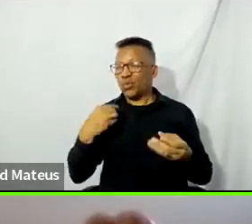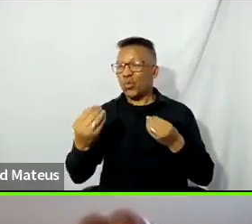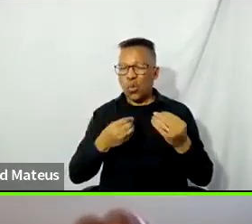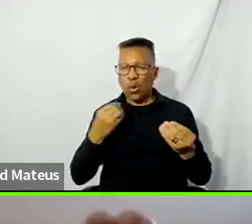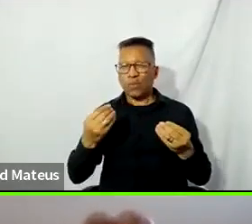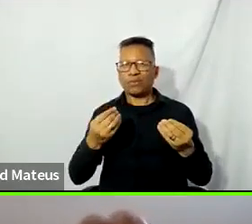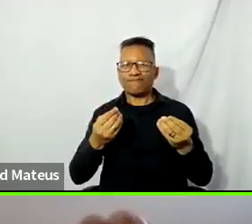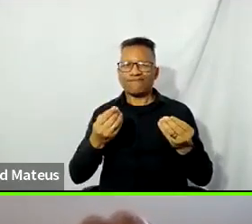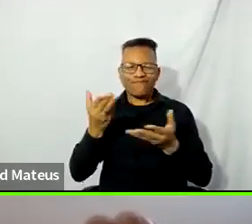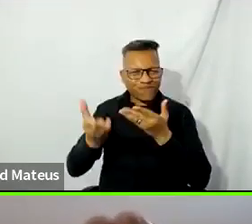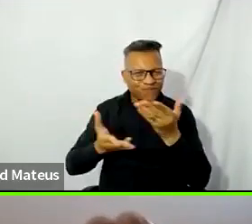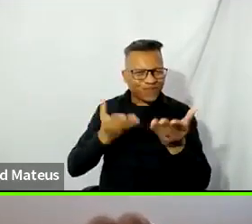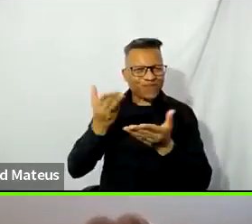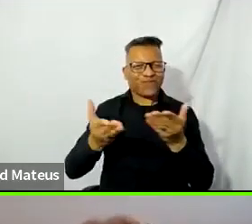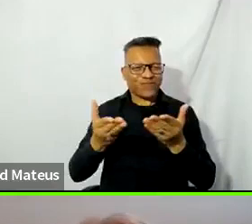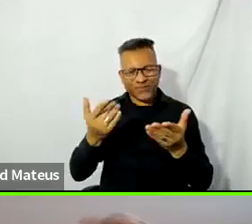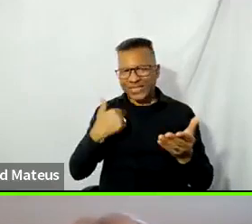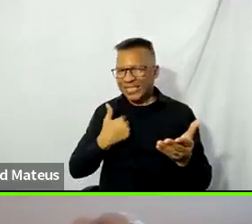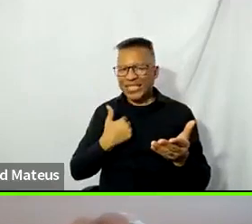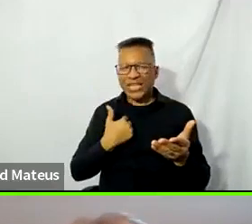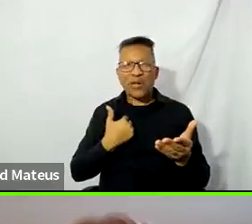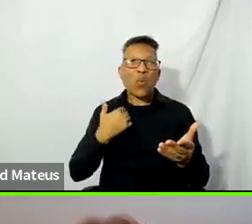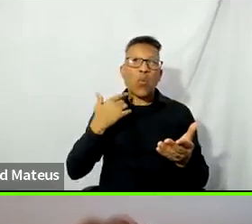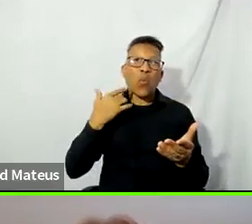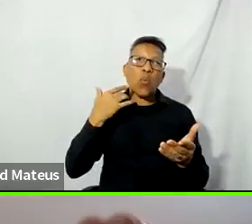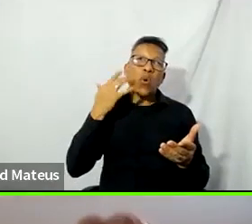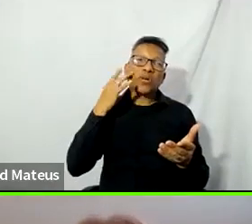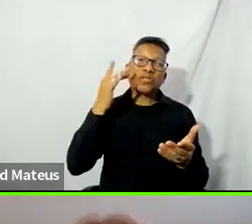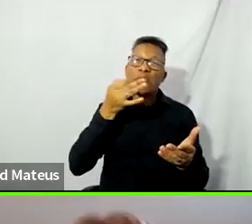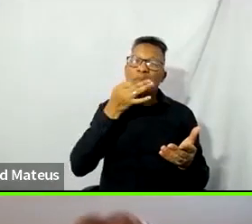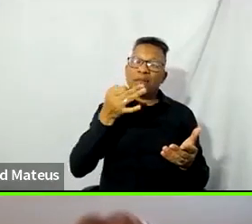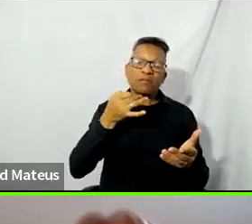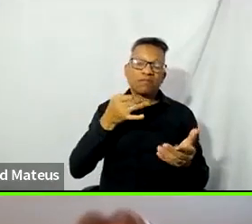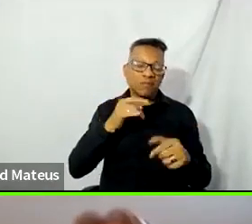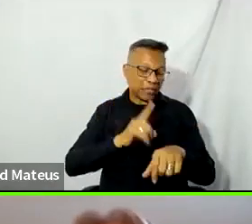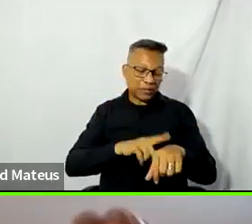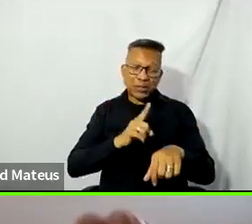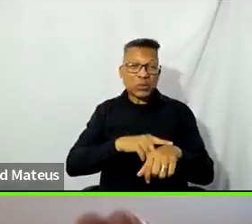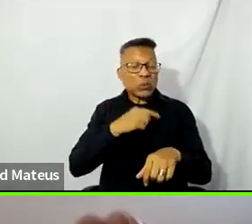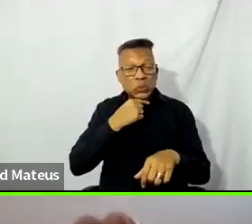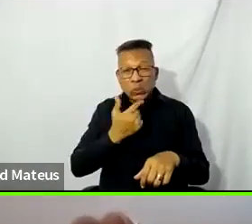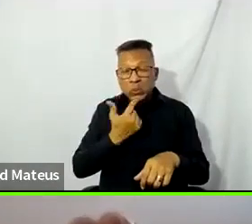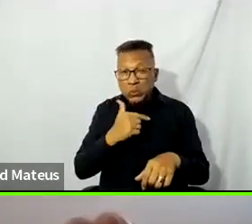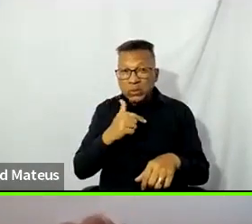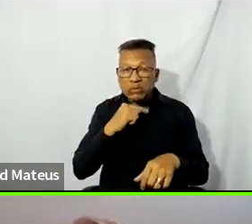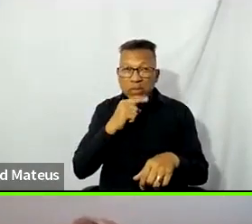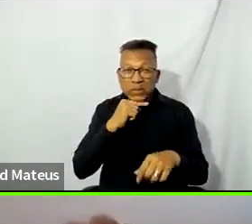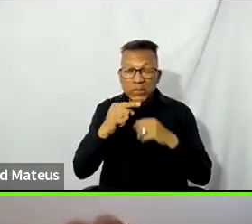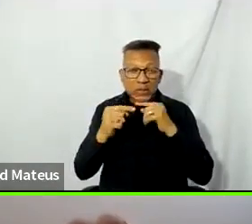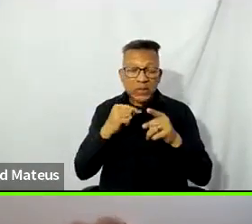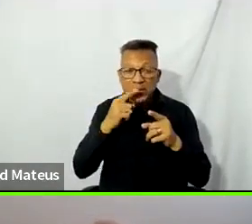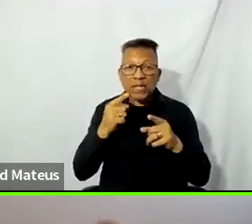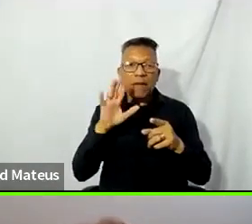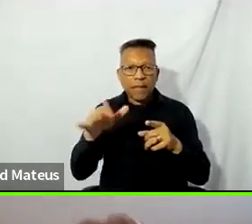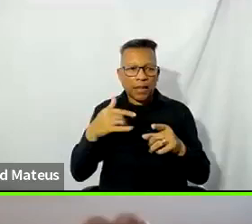d, and I , and I think I don't have to have d and I think I don't have to have the time to go into it but I think a proper think a proper analysis of those